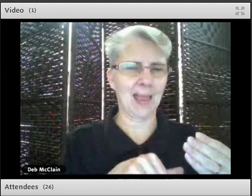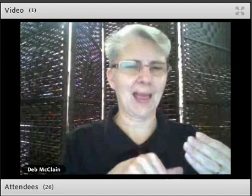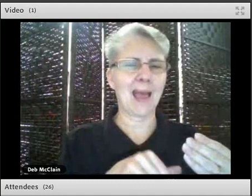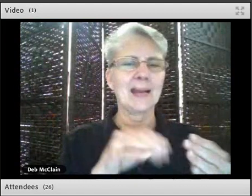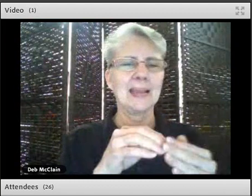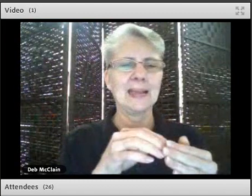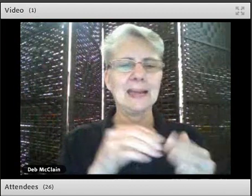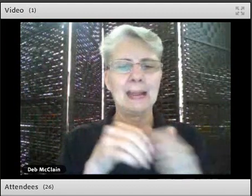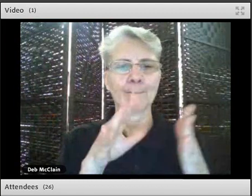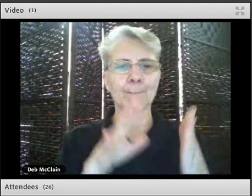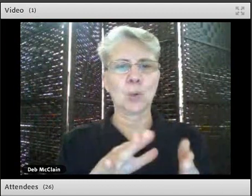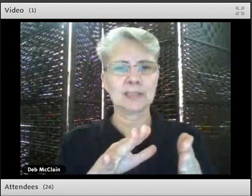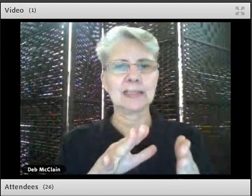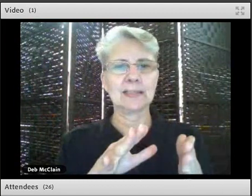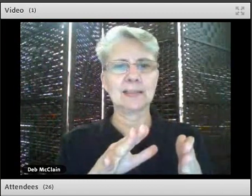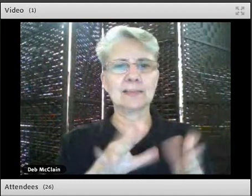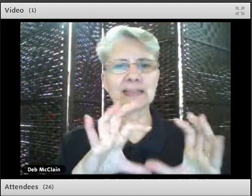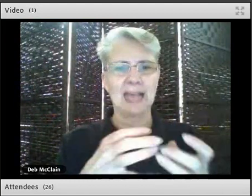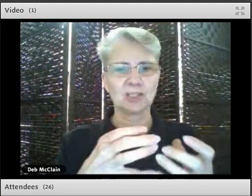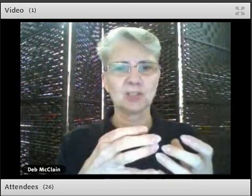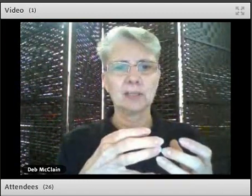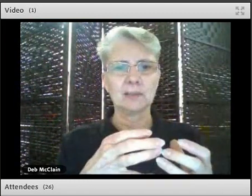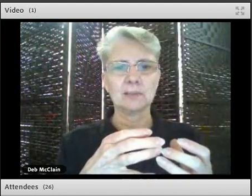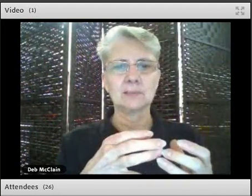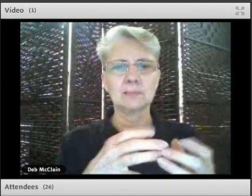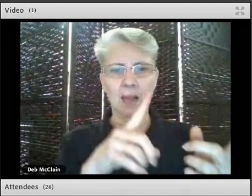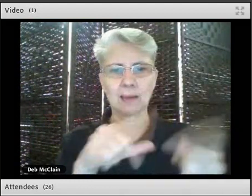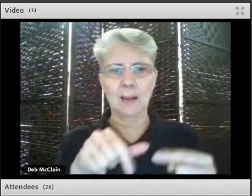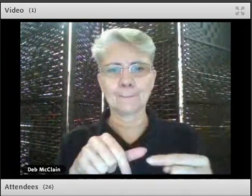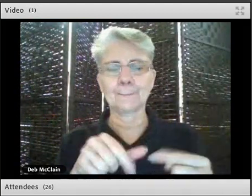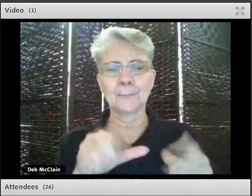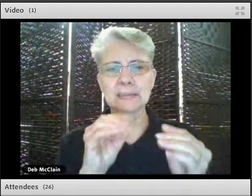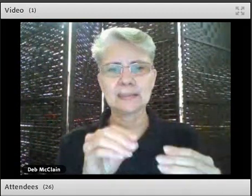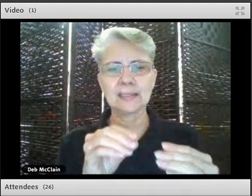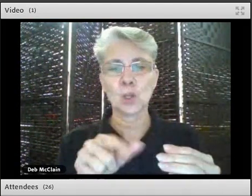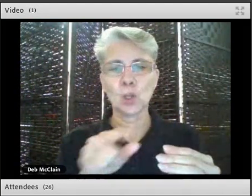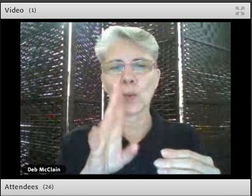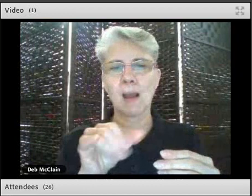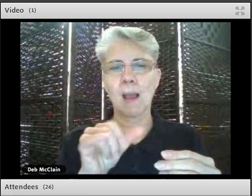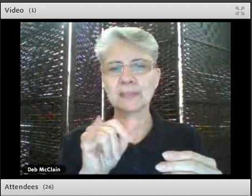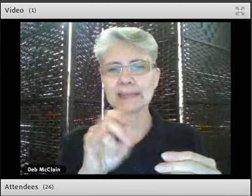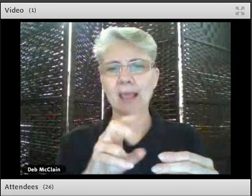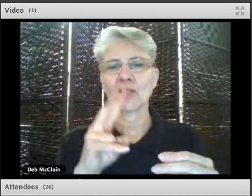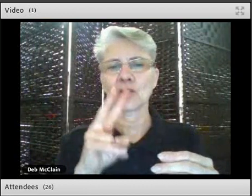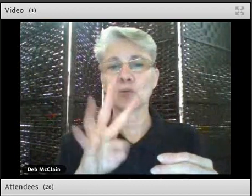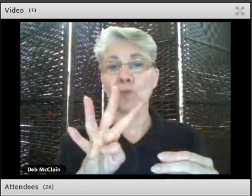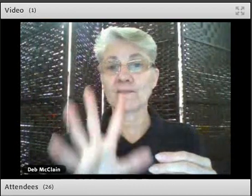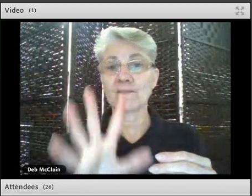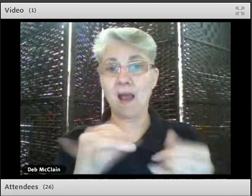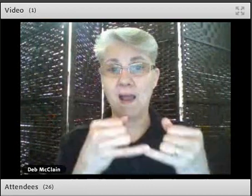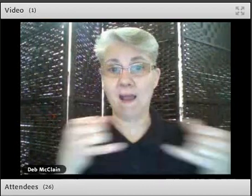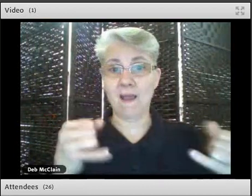and move the old one down to a 247. In this case, because it's a static type of thing,